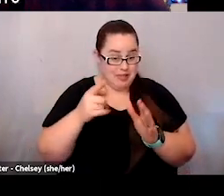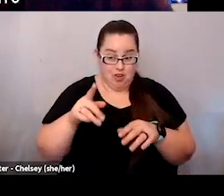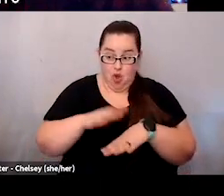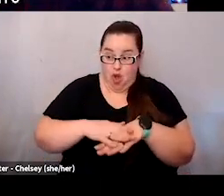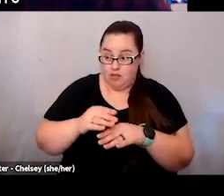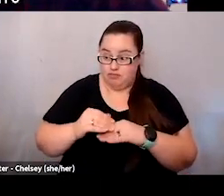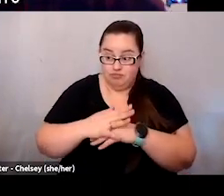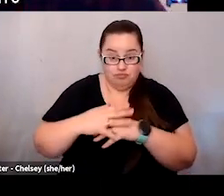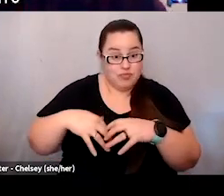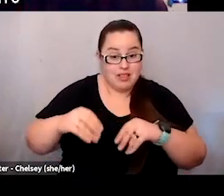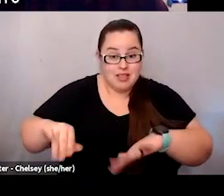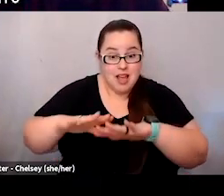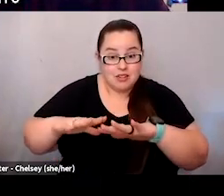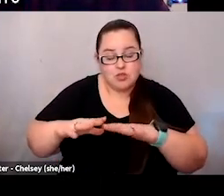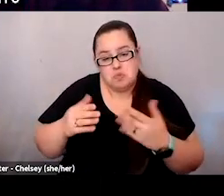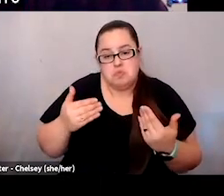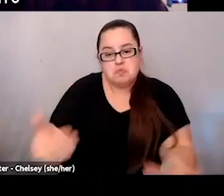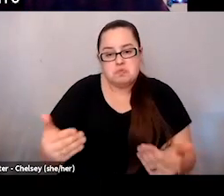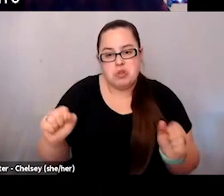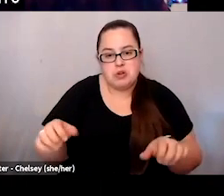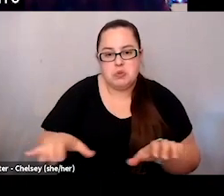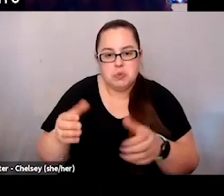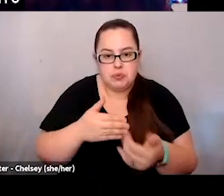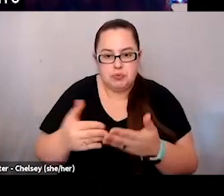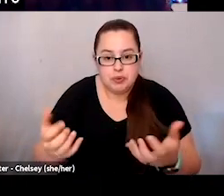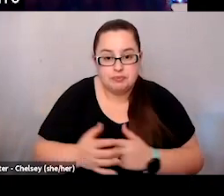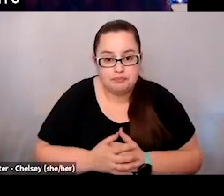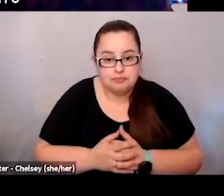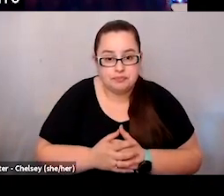land, sending a strong message down Indian land, criminals can get away with almost